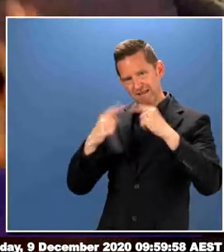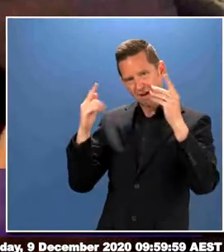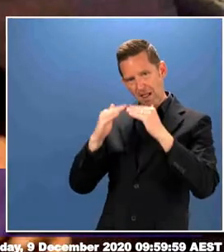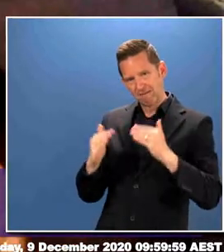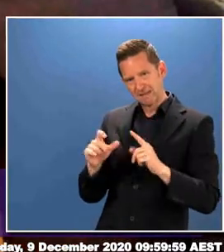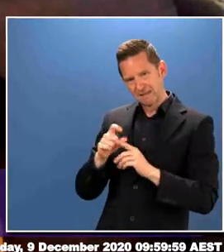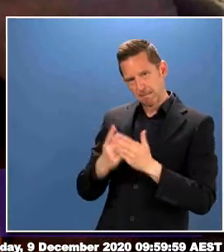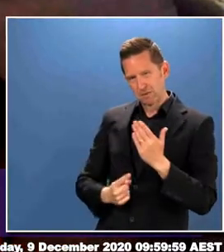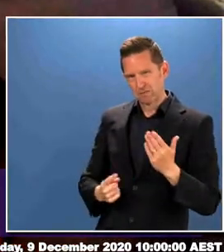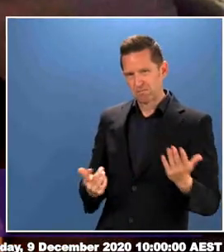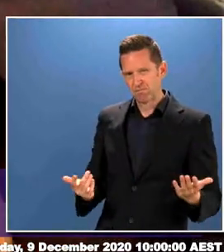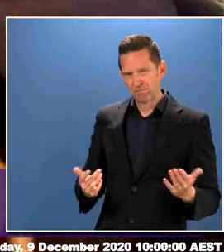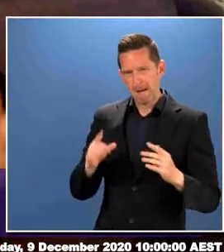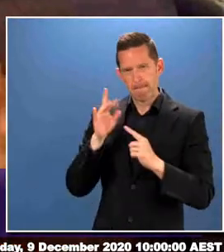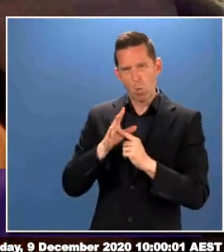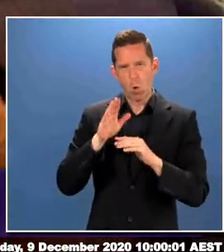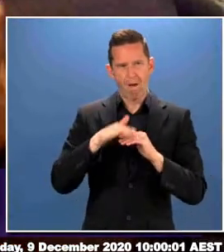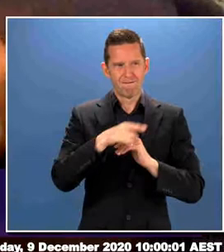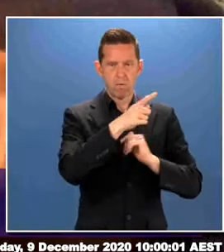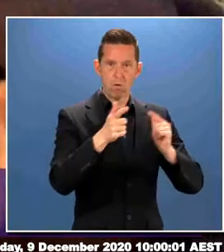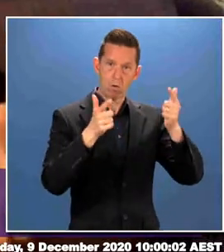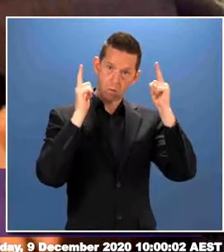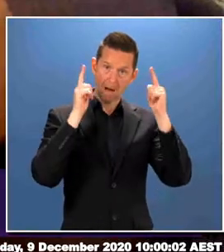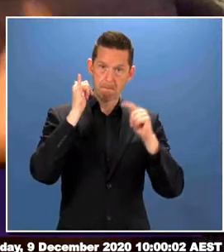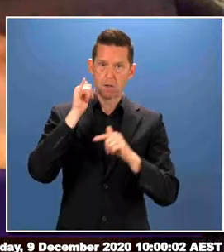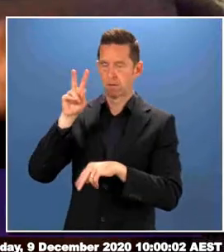that assumption you are either high-functioning or low-functioning,